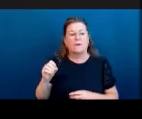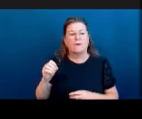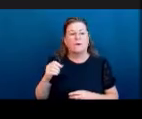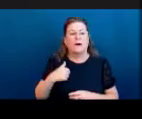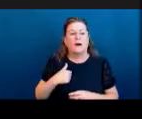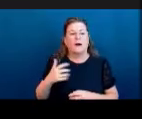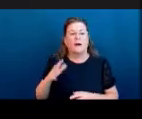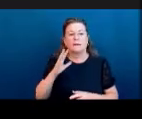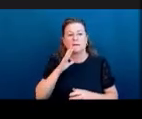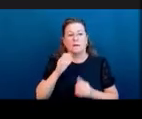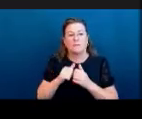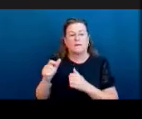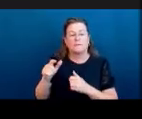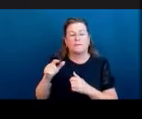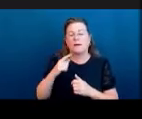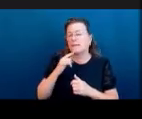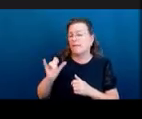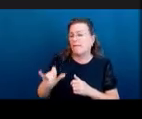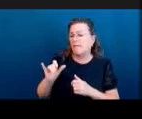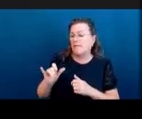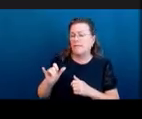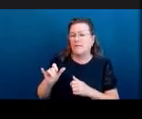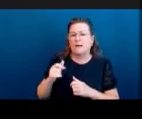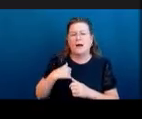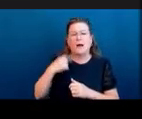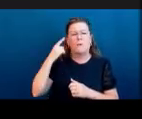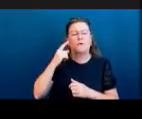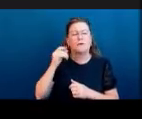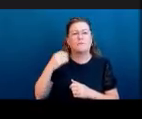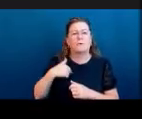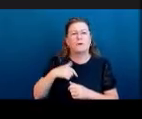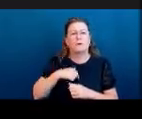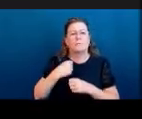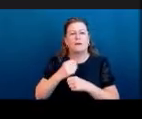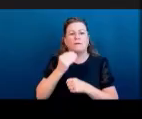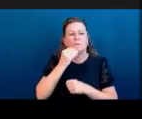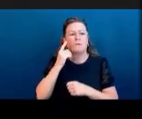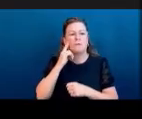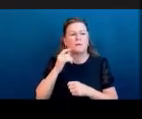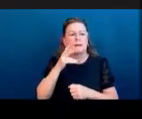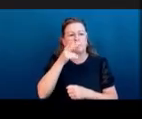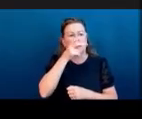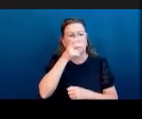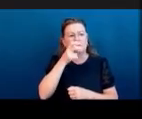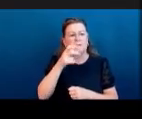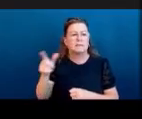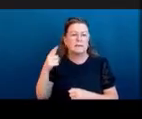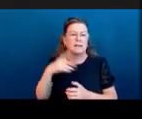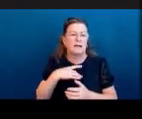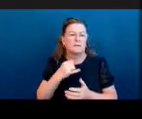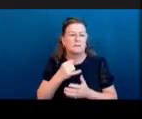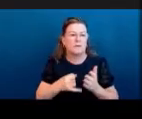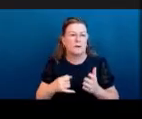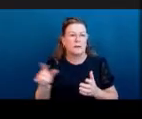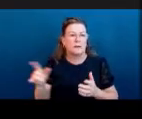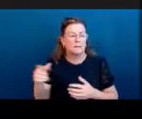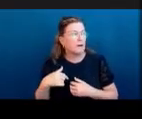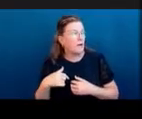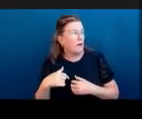him about, I was like, Huh? I wonder if we could make food look like bugs, because he liked to draw. And he was like, That's